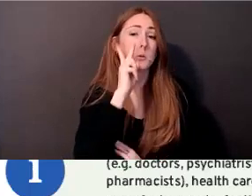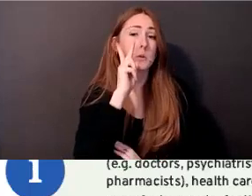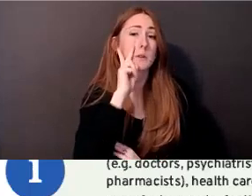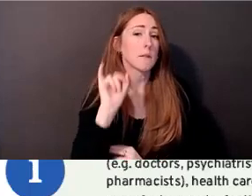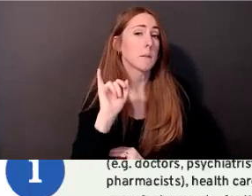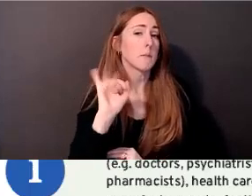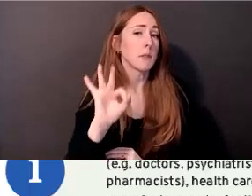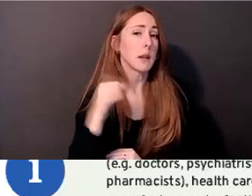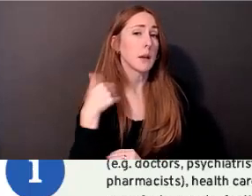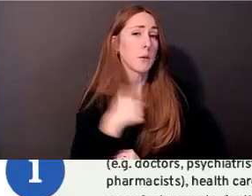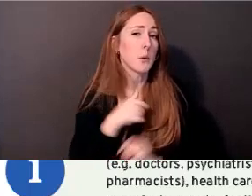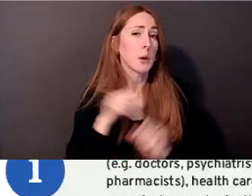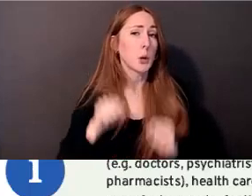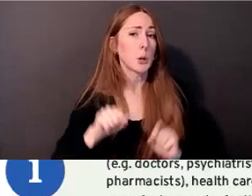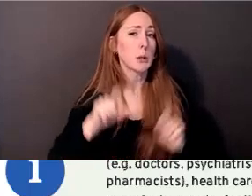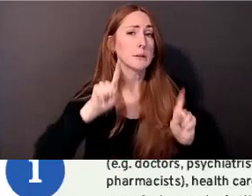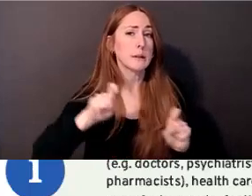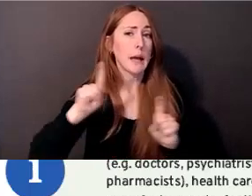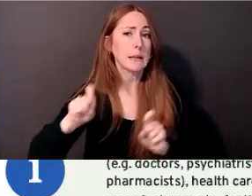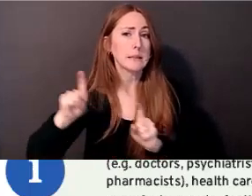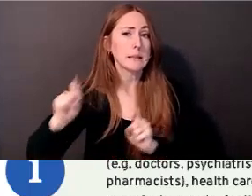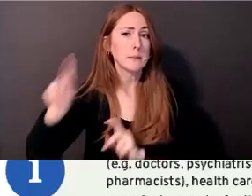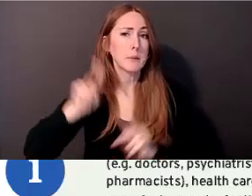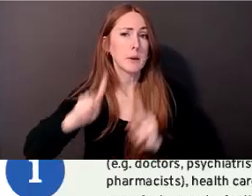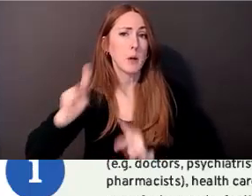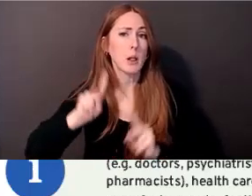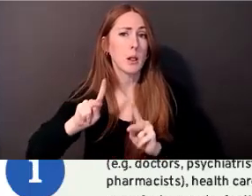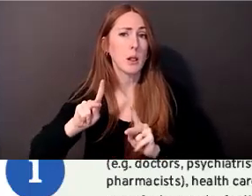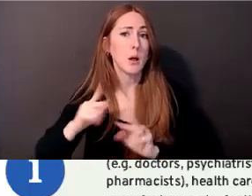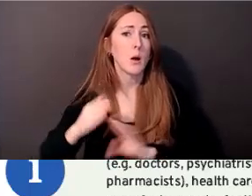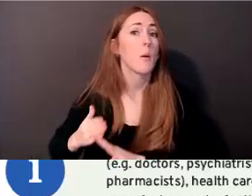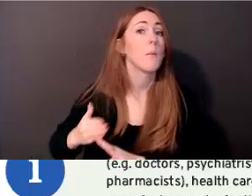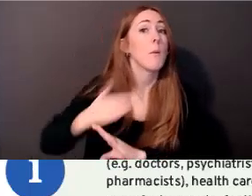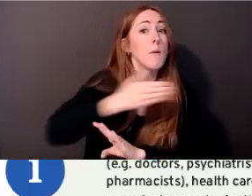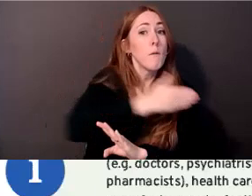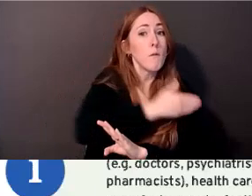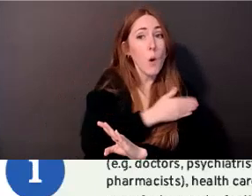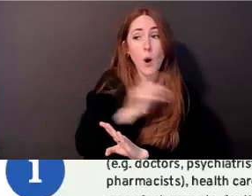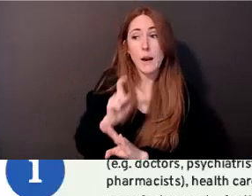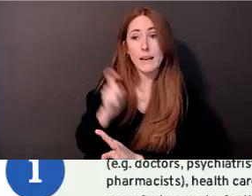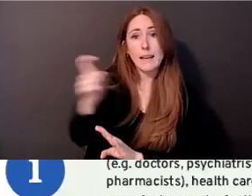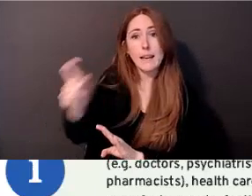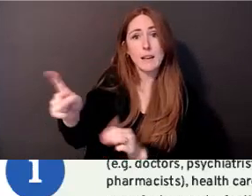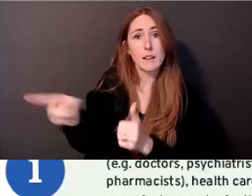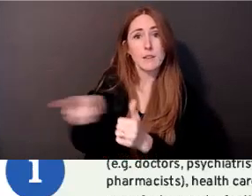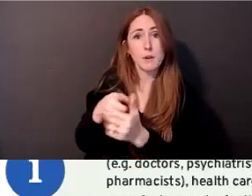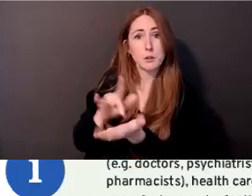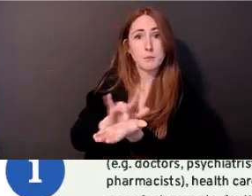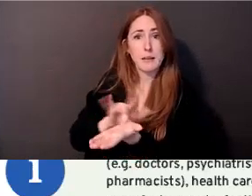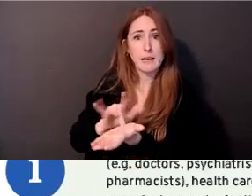prior to administration of their first medication, if that medication was going to be